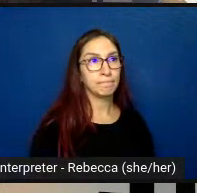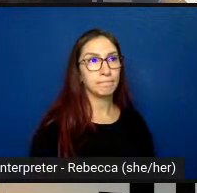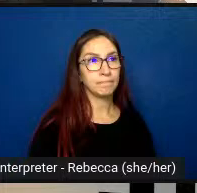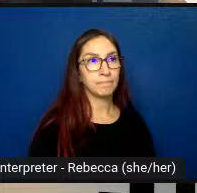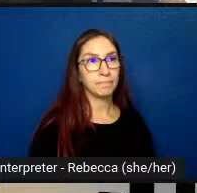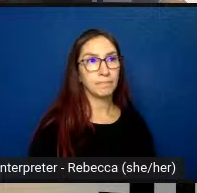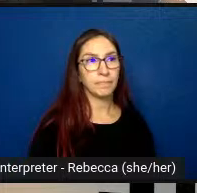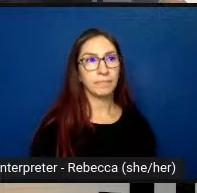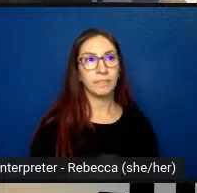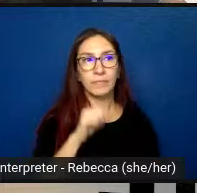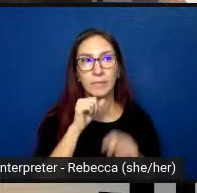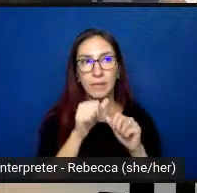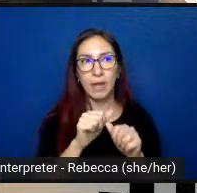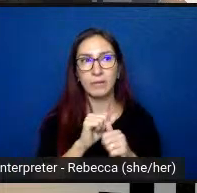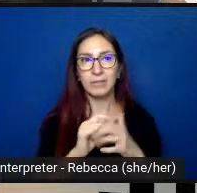Nonconsecutive headings.